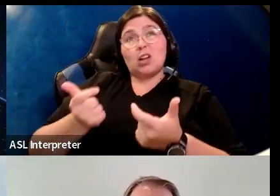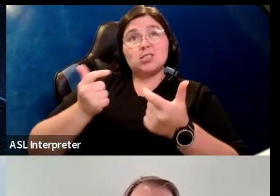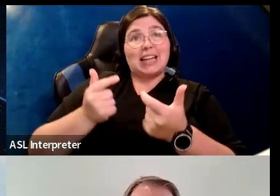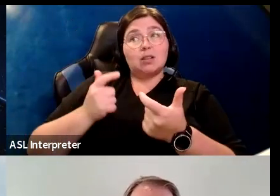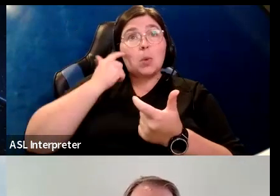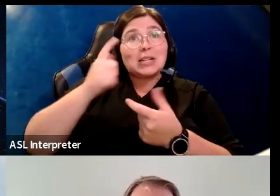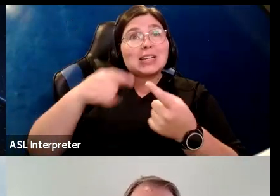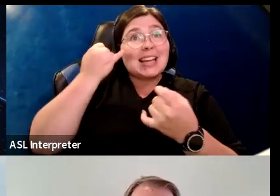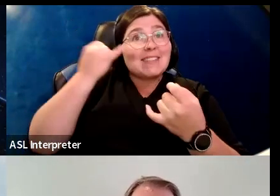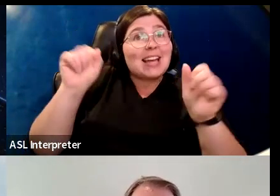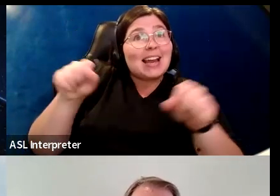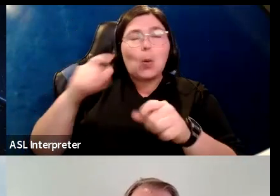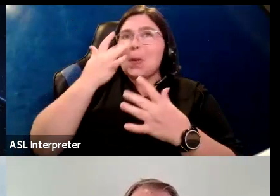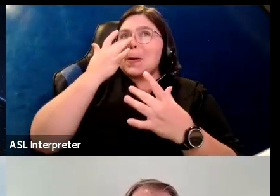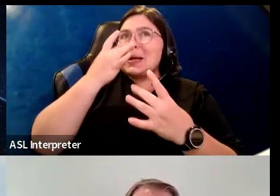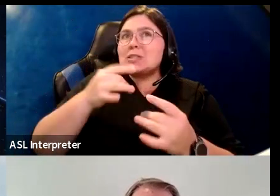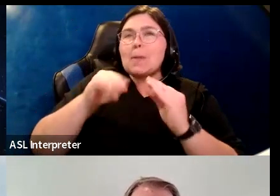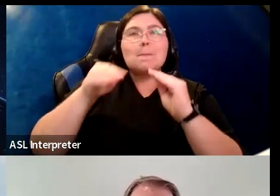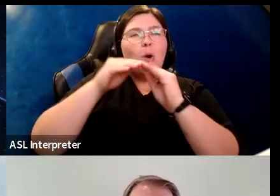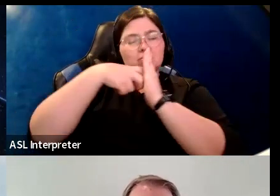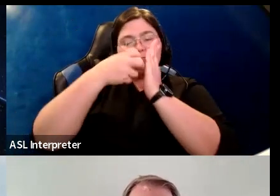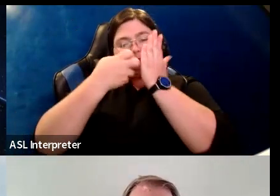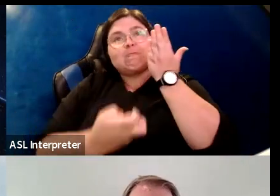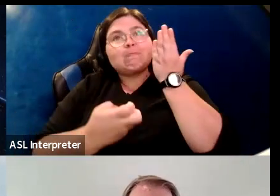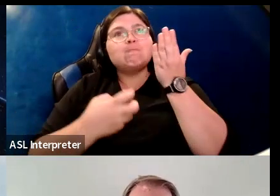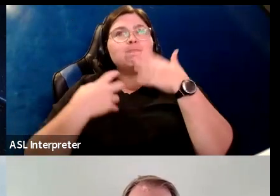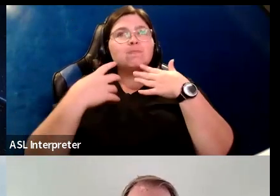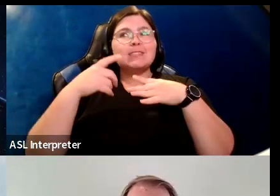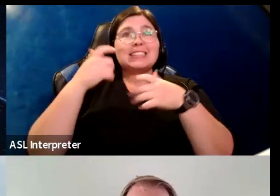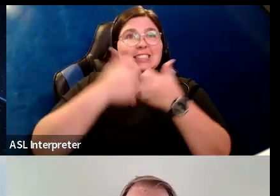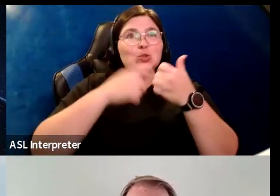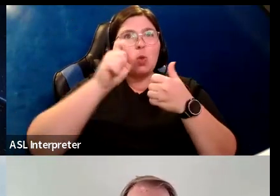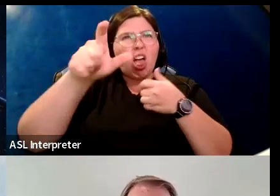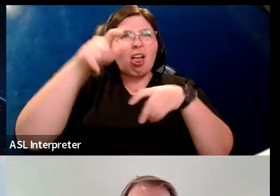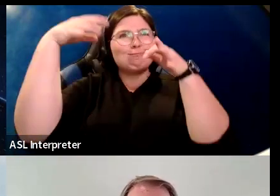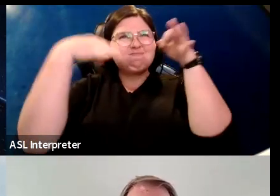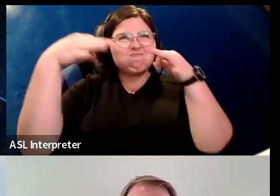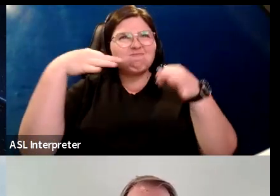They're very interesting, and they take a deeper dive into each of these tools that we're going to do today.